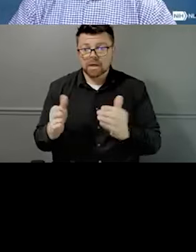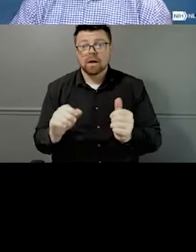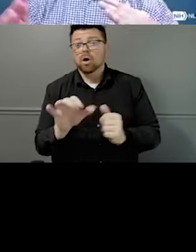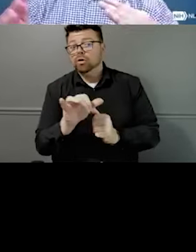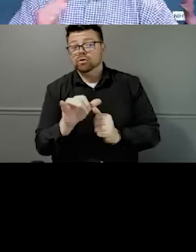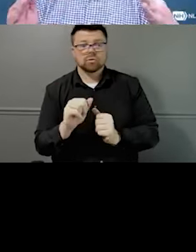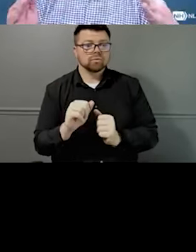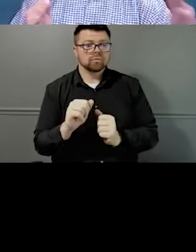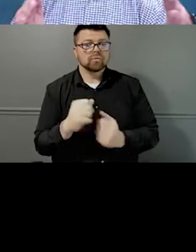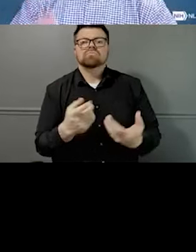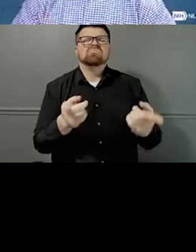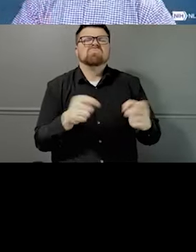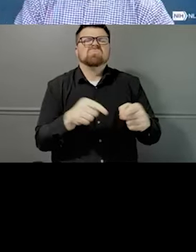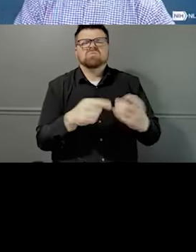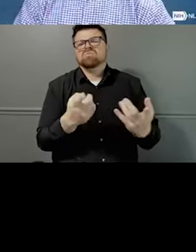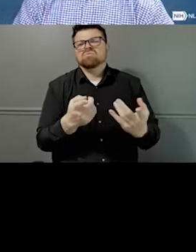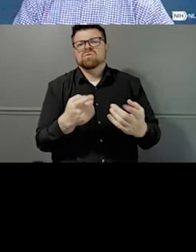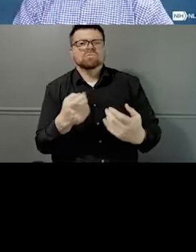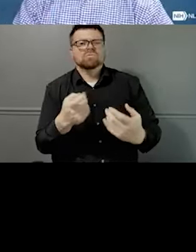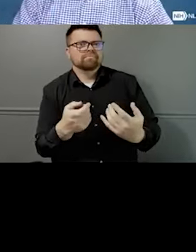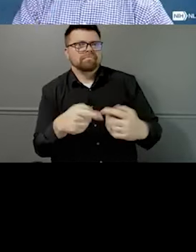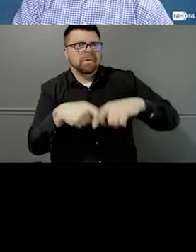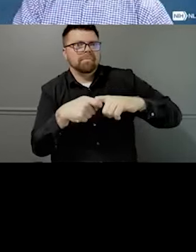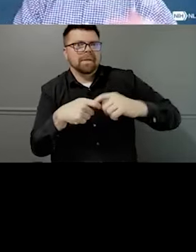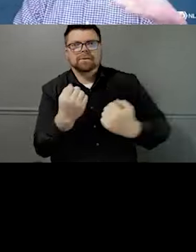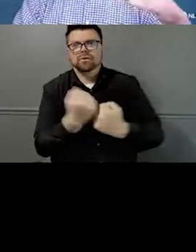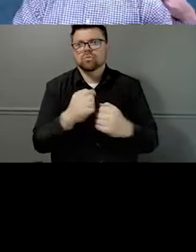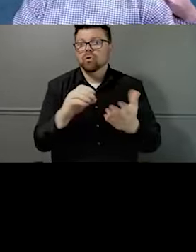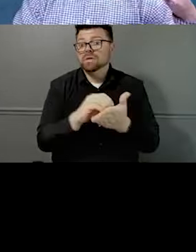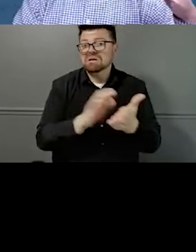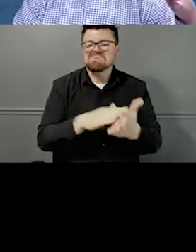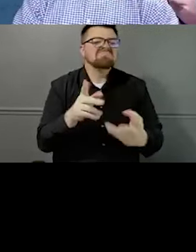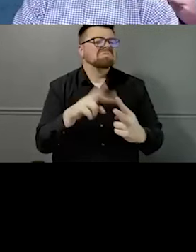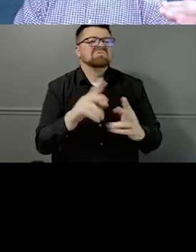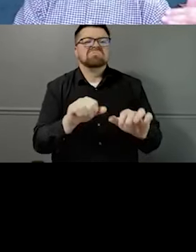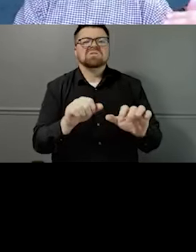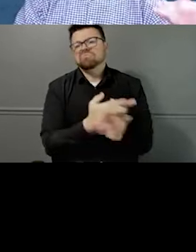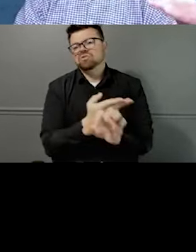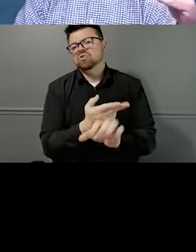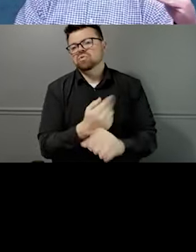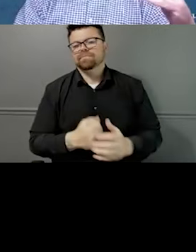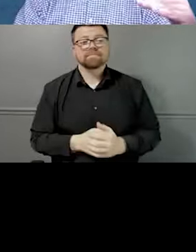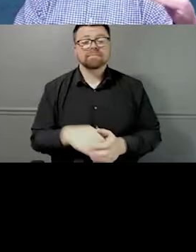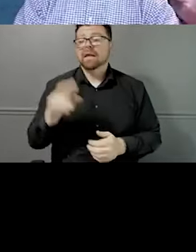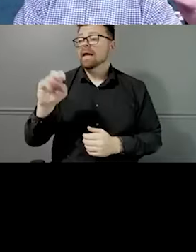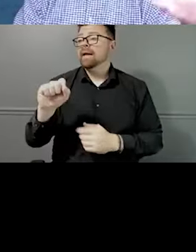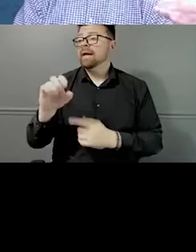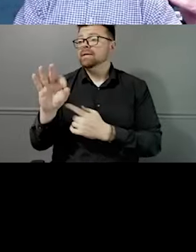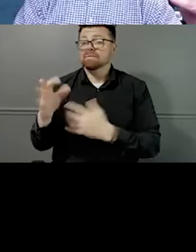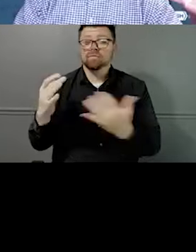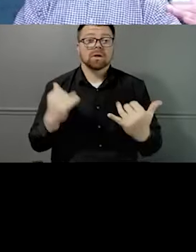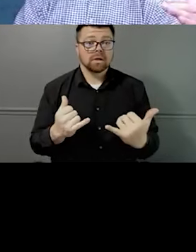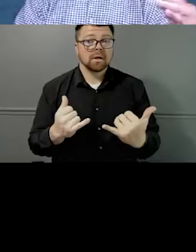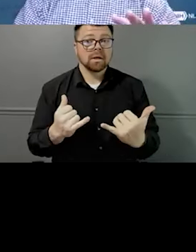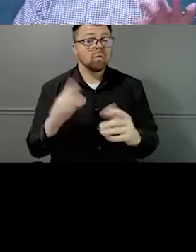You can work in either of those. NSF currently will only accept